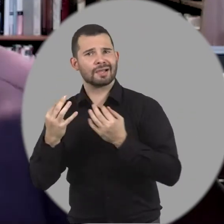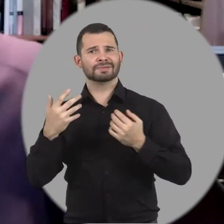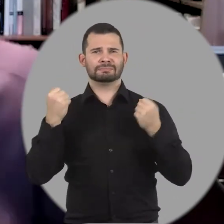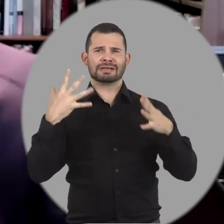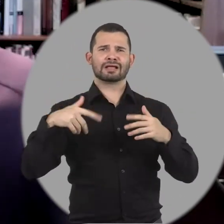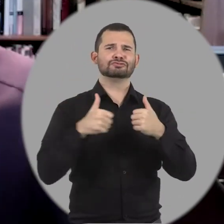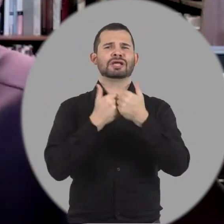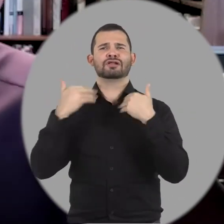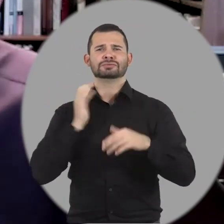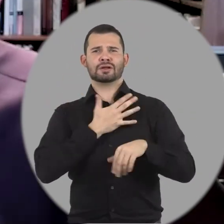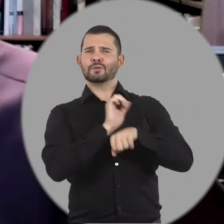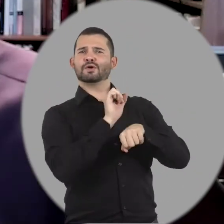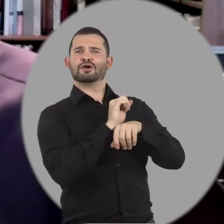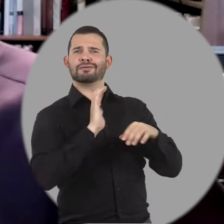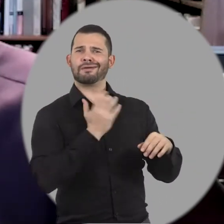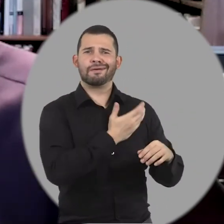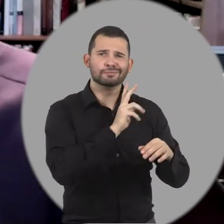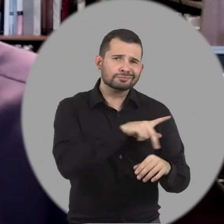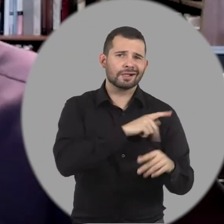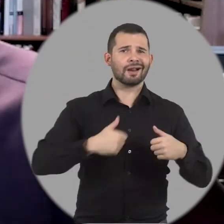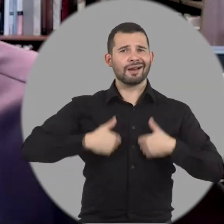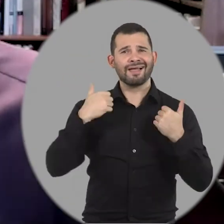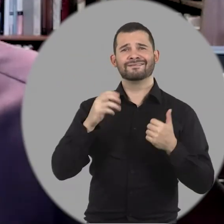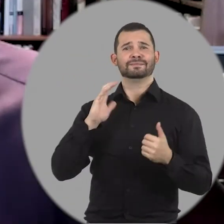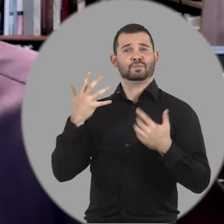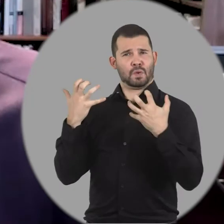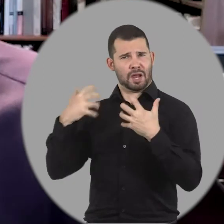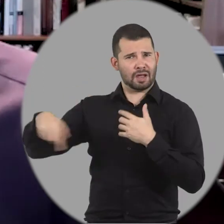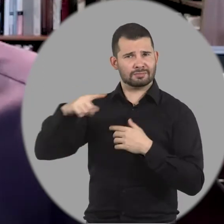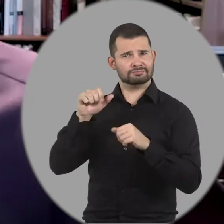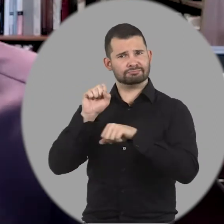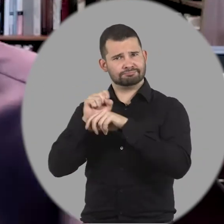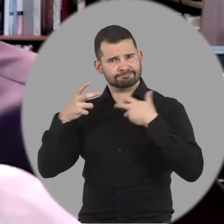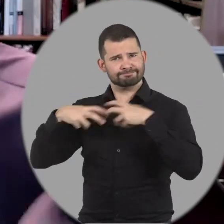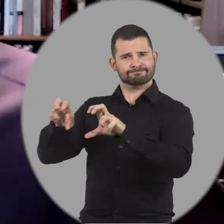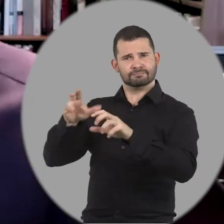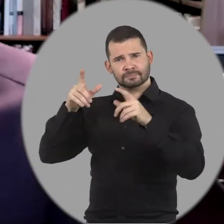I want us to allocate more time for our movement responsibilities, because everyone of us